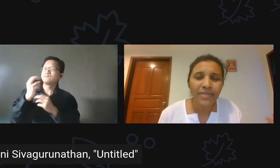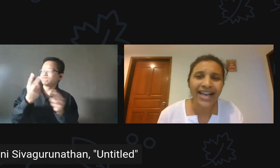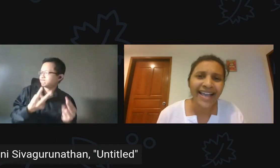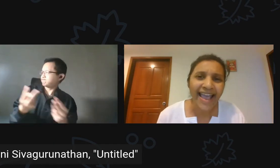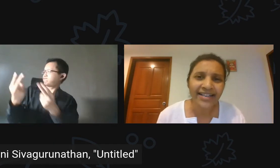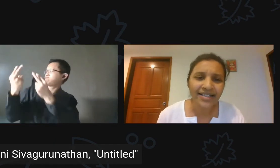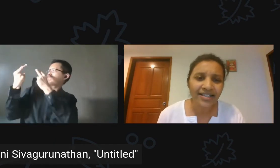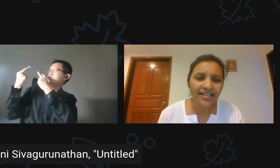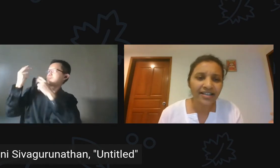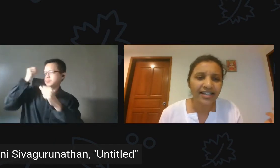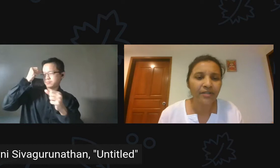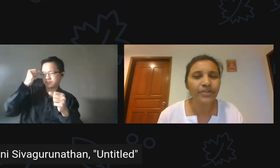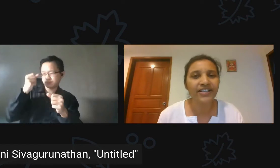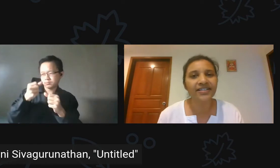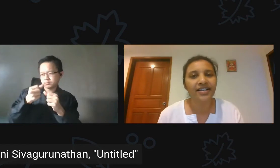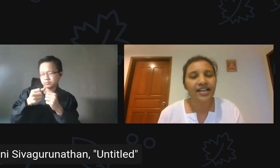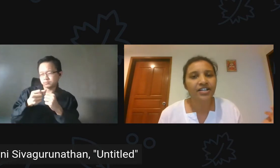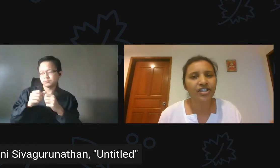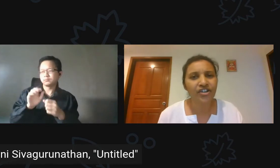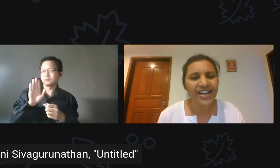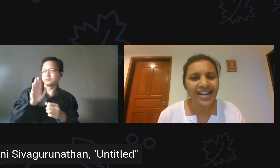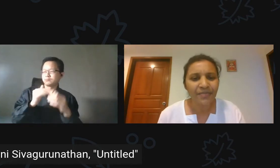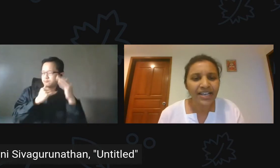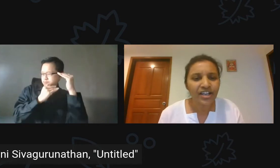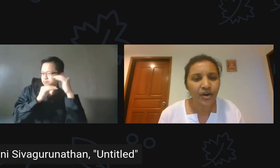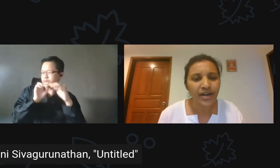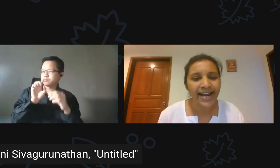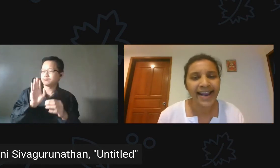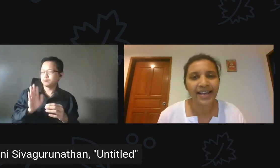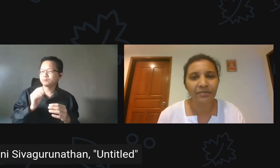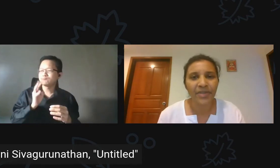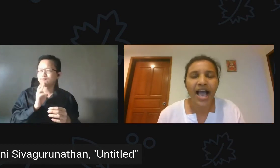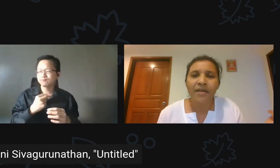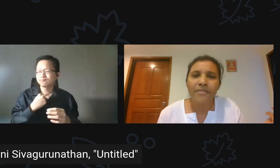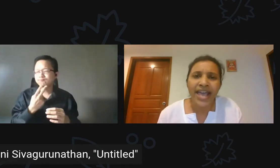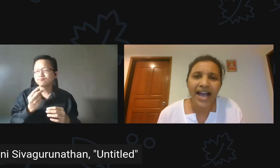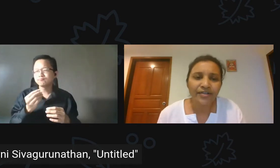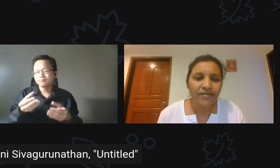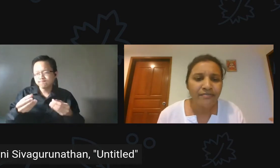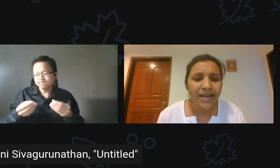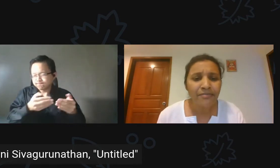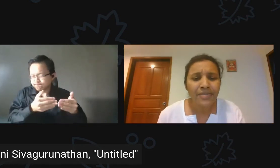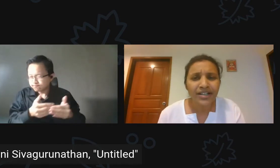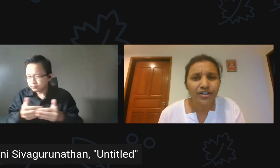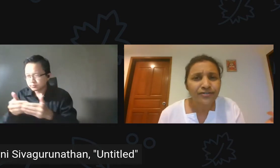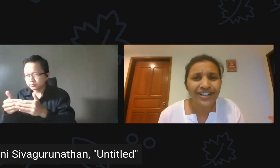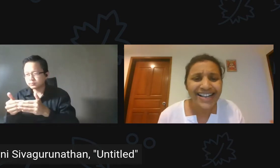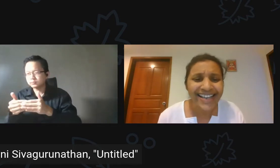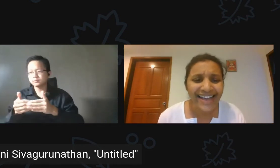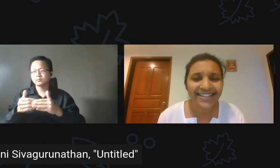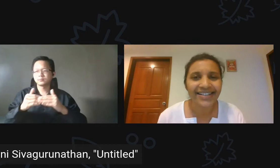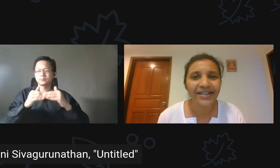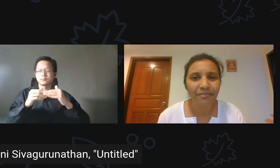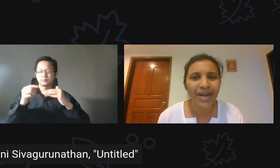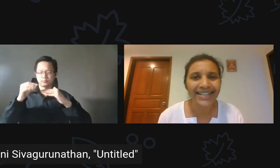May I enter the abyss screaming your name. May I remember to forget